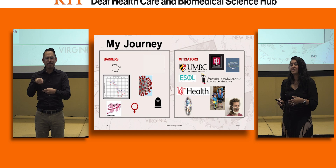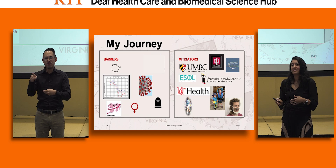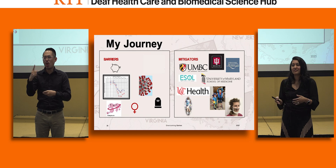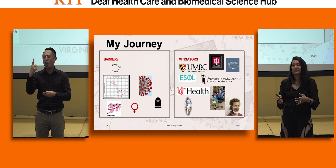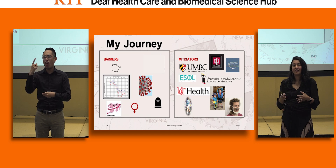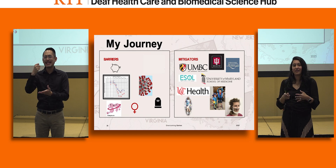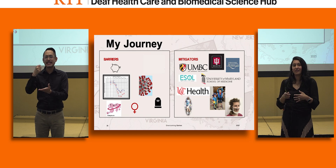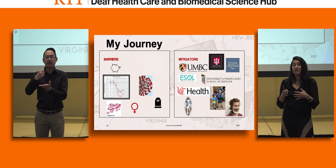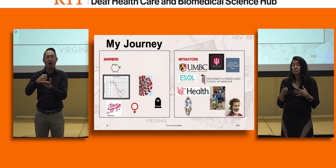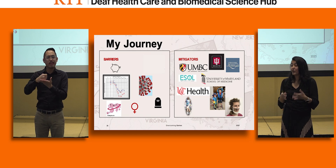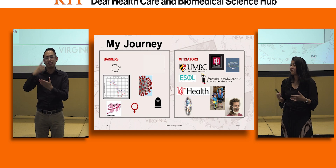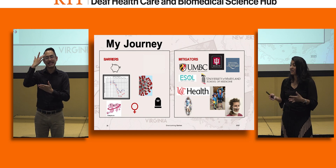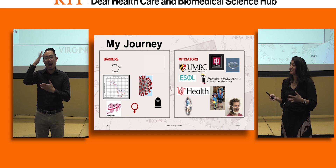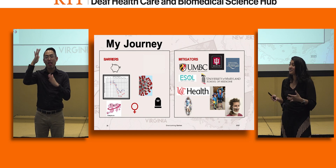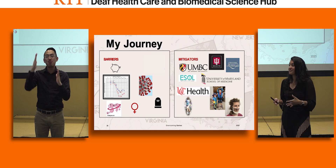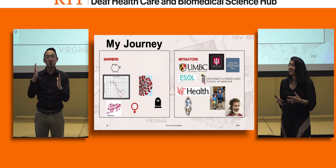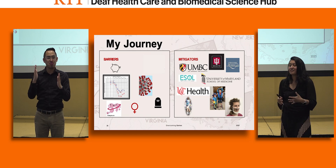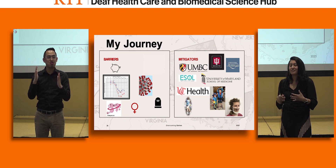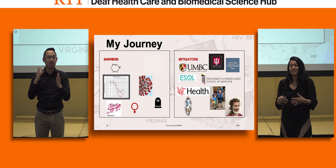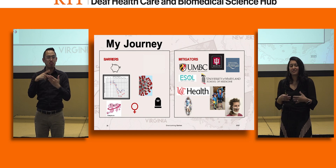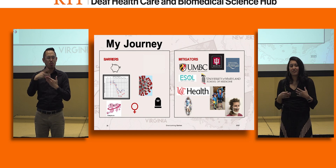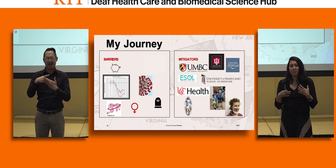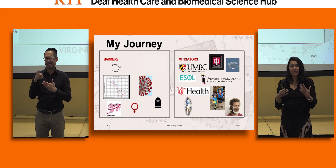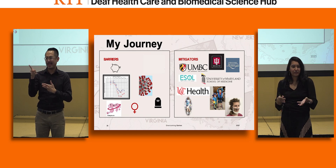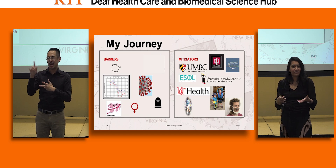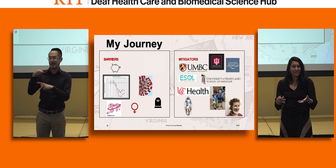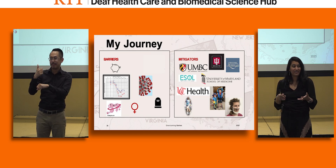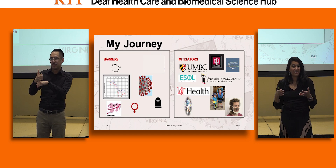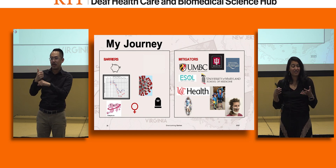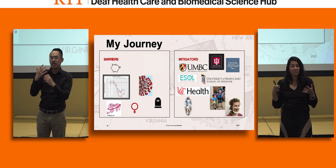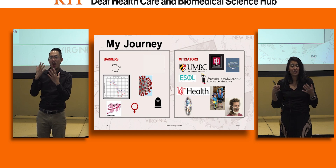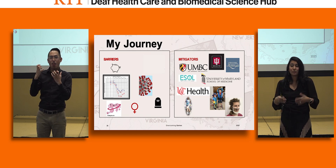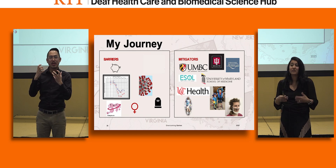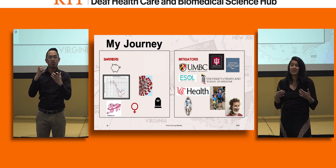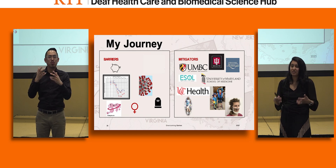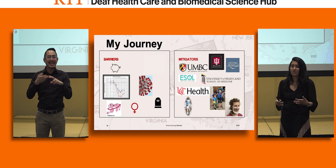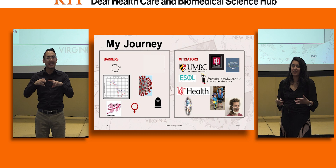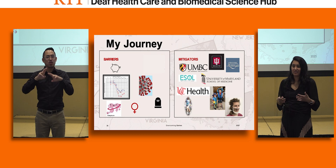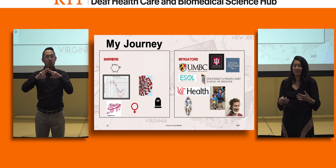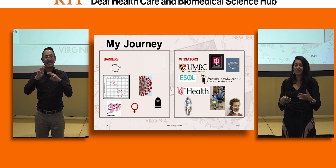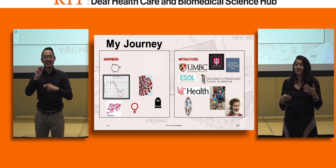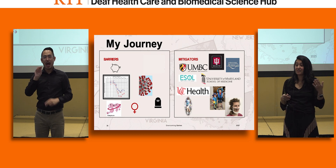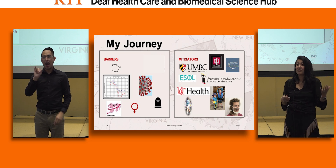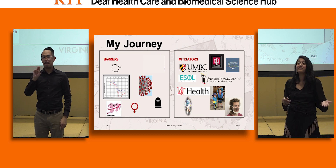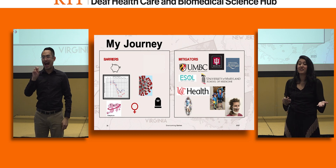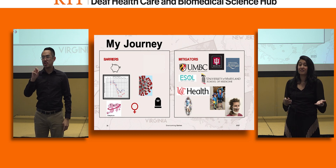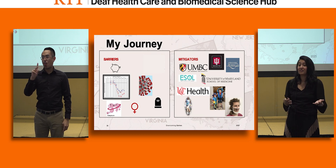which is a program actually designed to help increase minority interest in STEM fields.